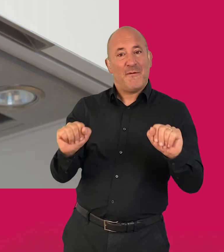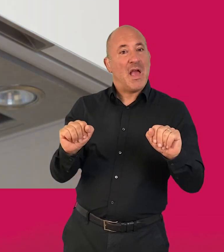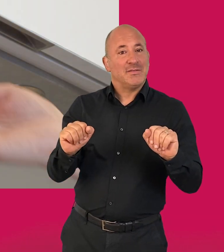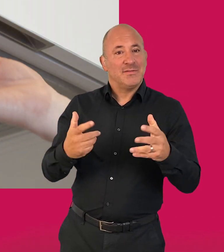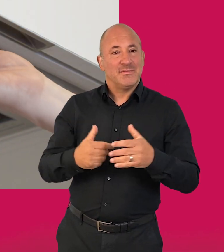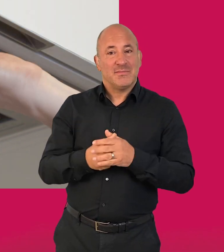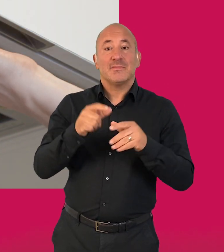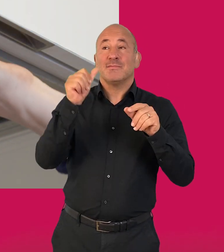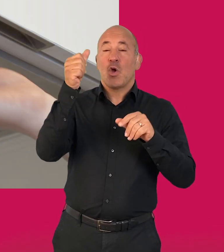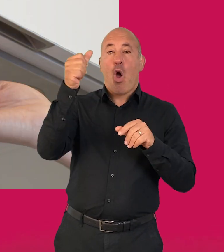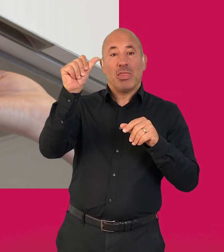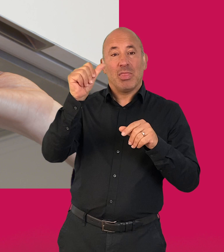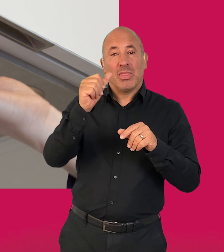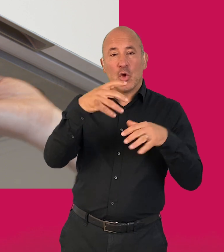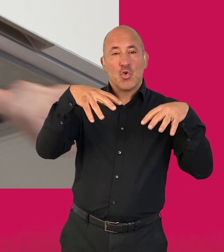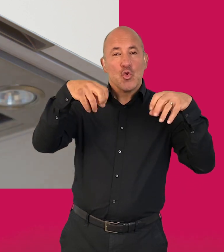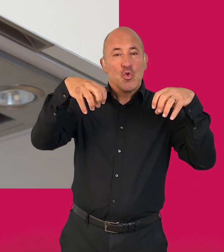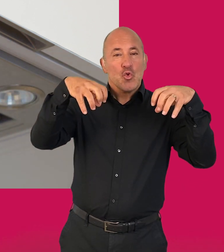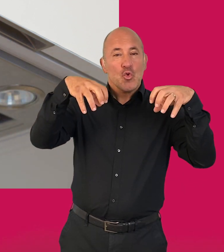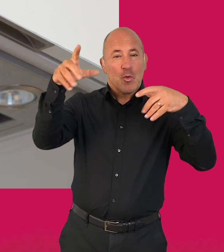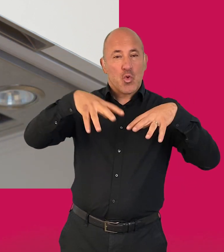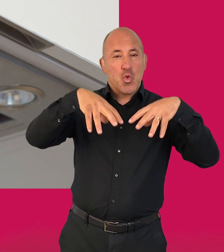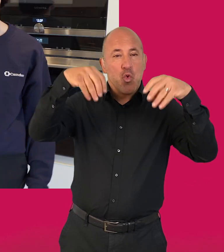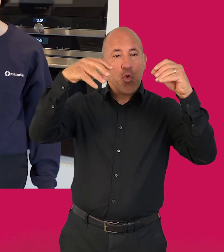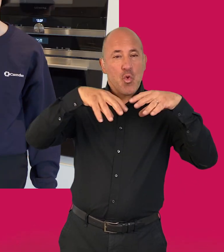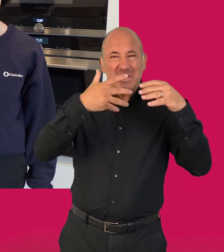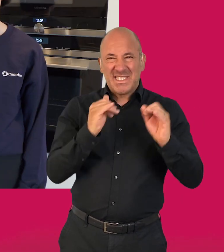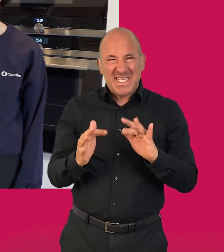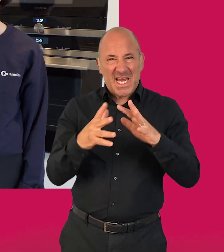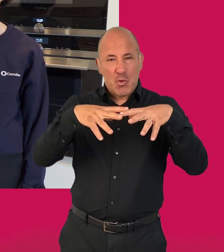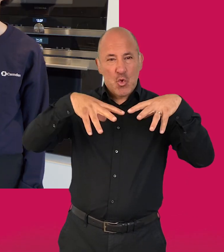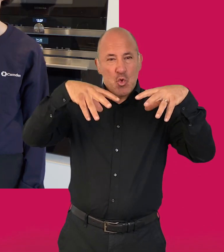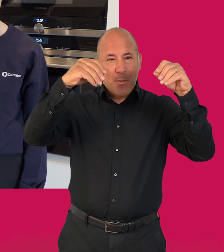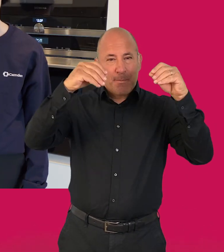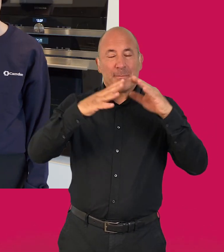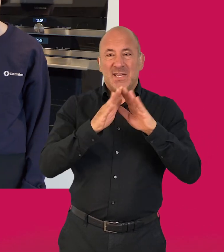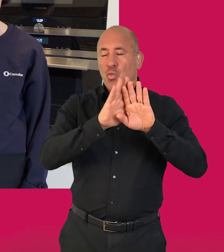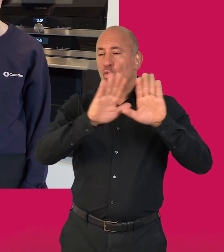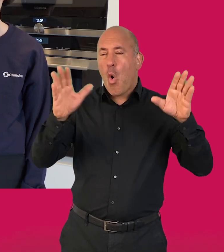Switch on the cooker hood extractor to draw the steam out and reduce the amount of condensation on the walls.